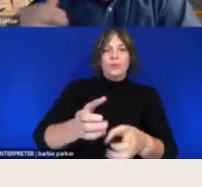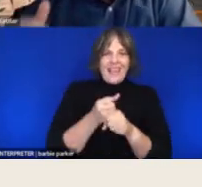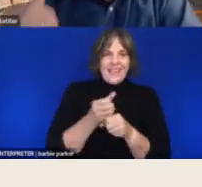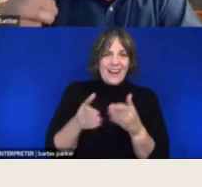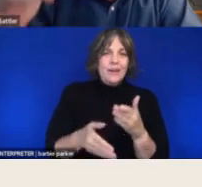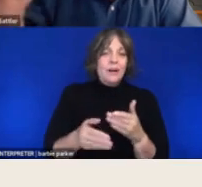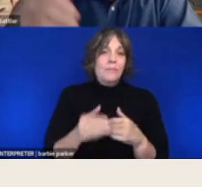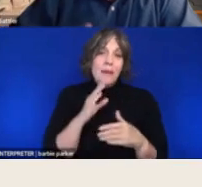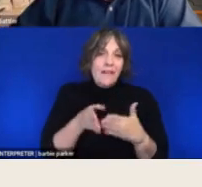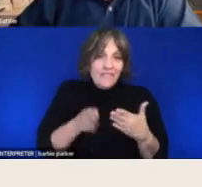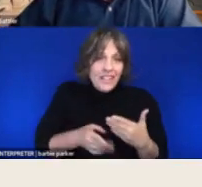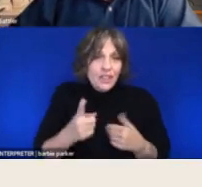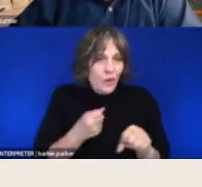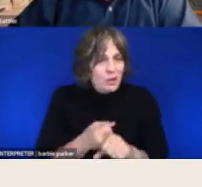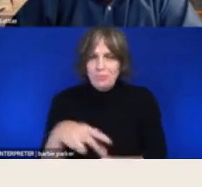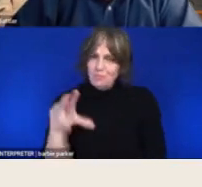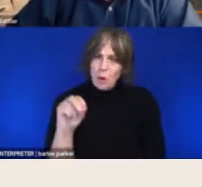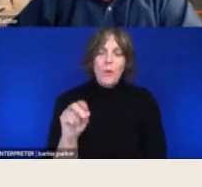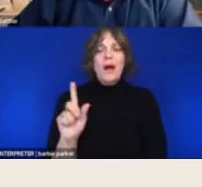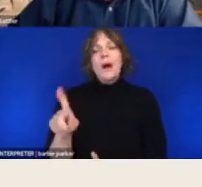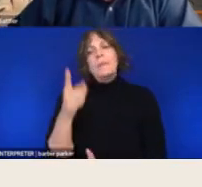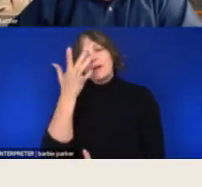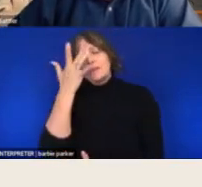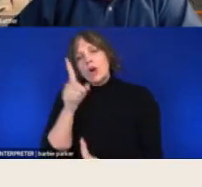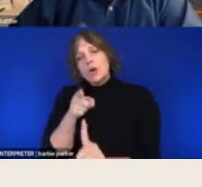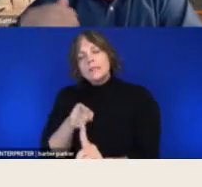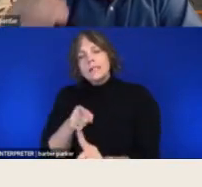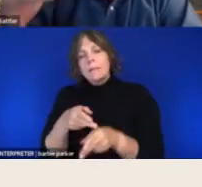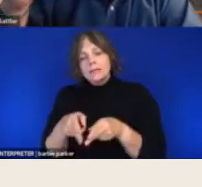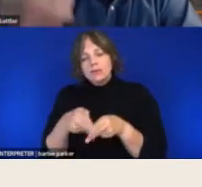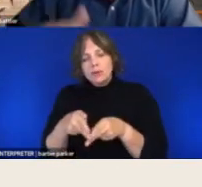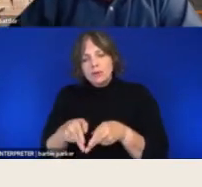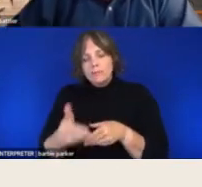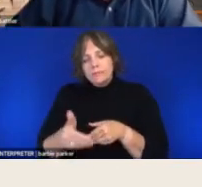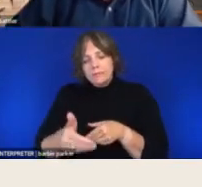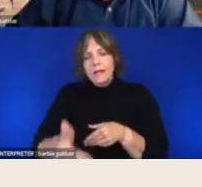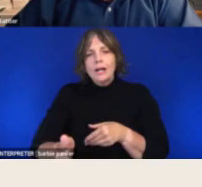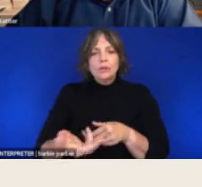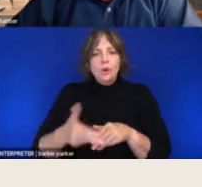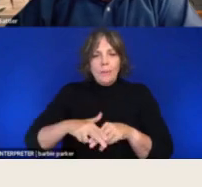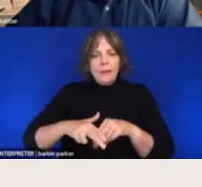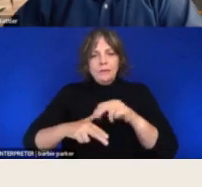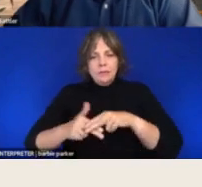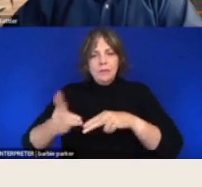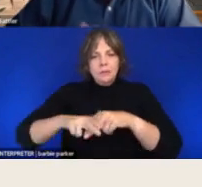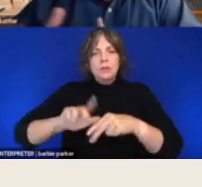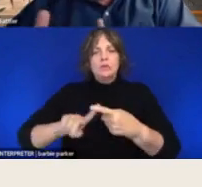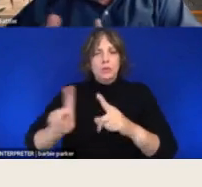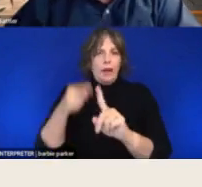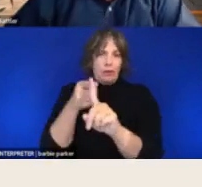but those SMART goals can be addressed in shorter duration. So it's all building upon itself. That's a simple answer.